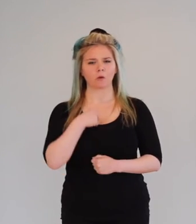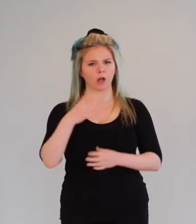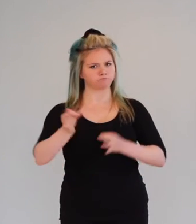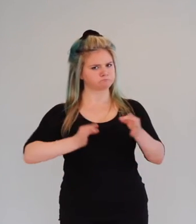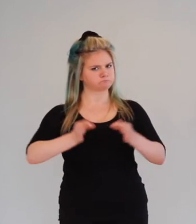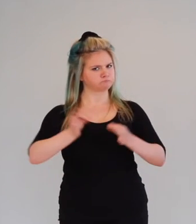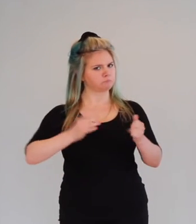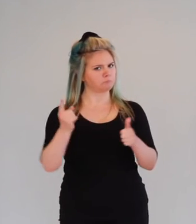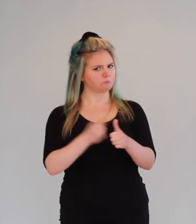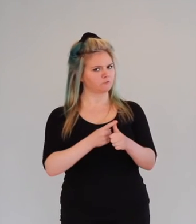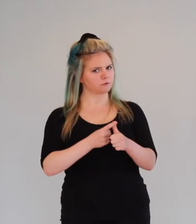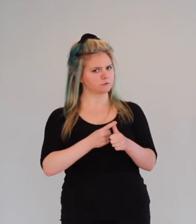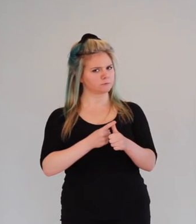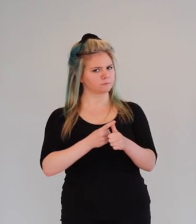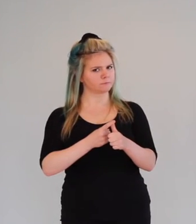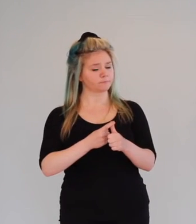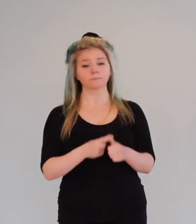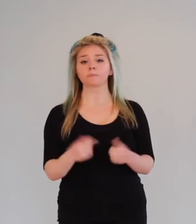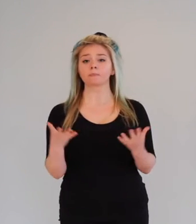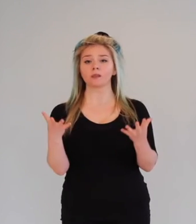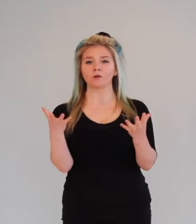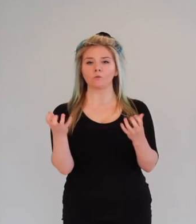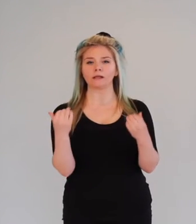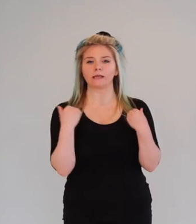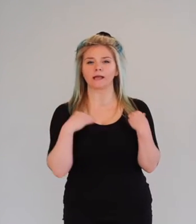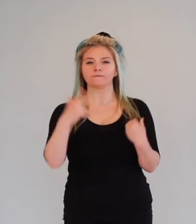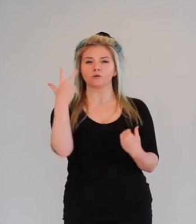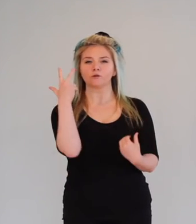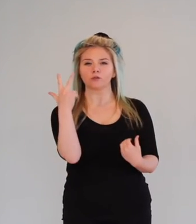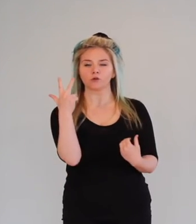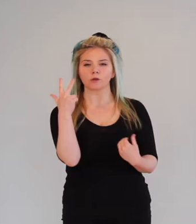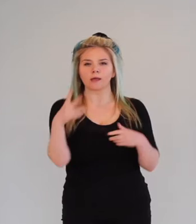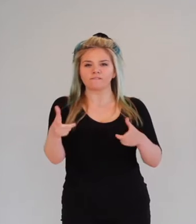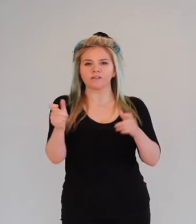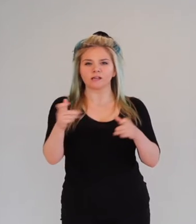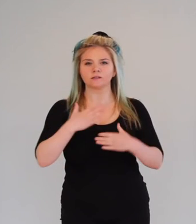You want to be able to take three quick inhales pausing at the top of that